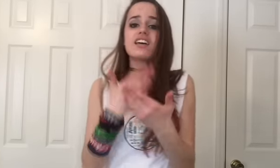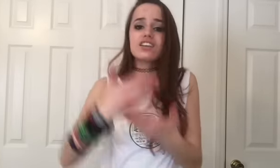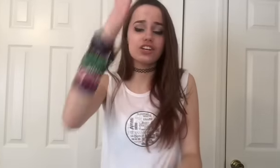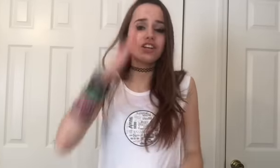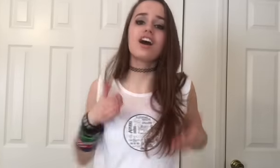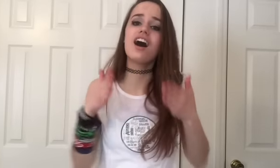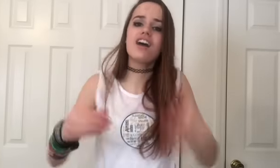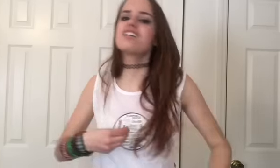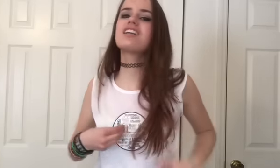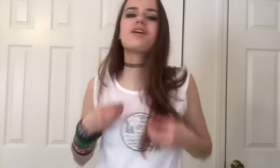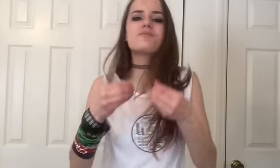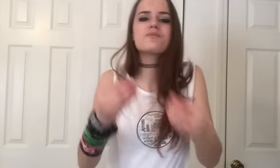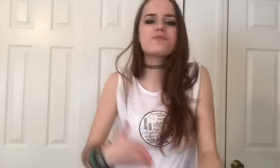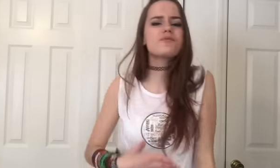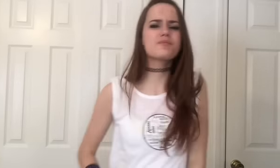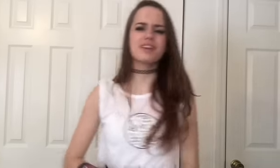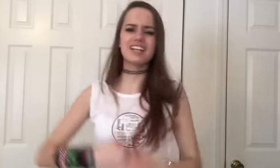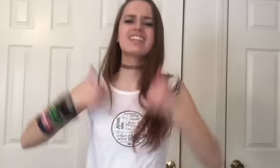oh good God, let me give you my life